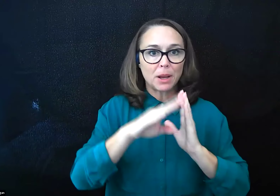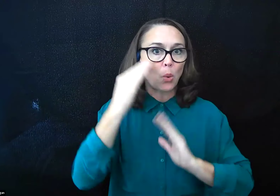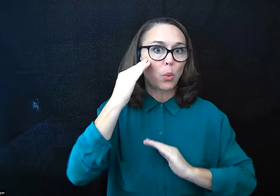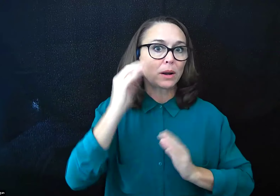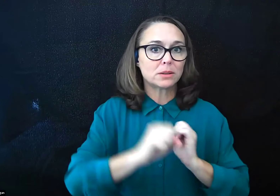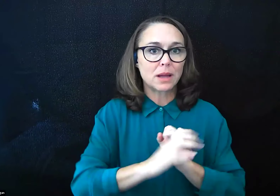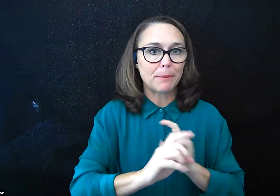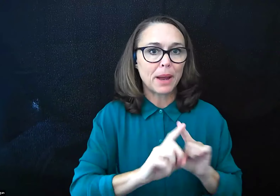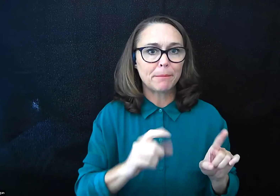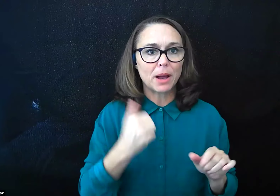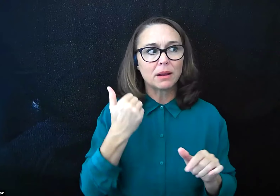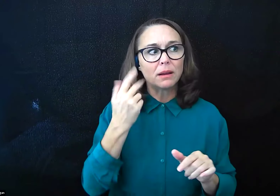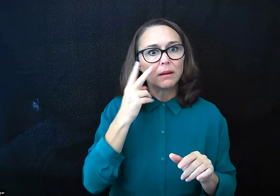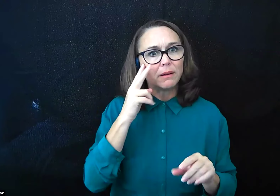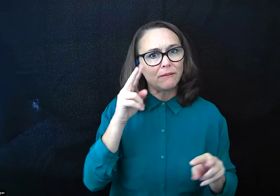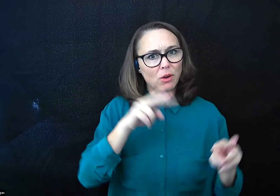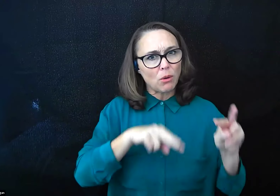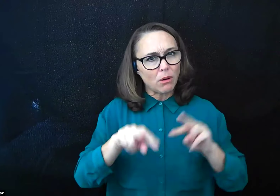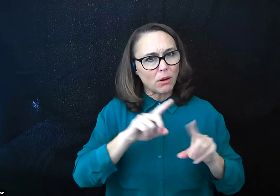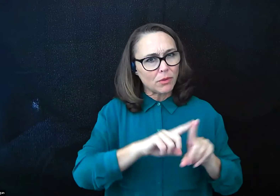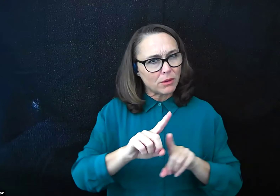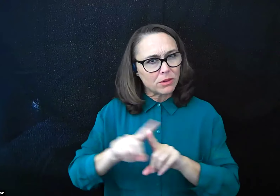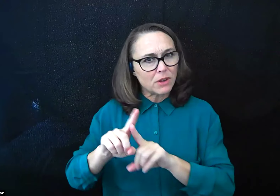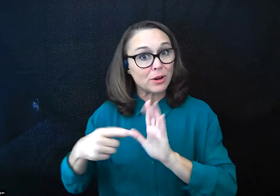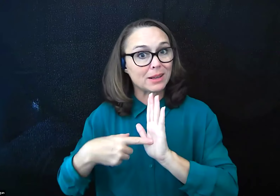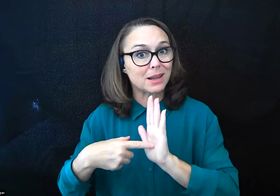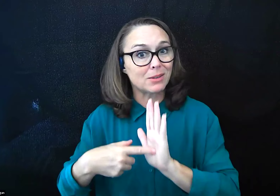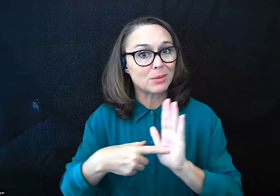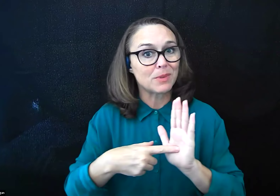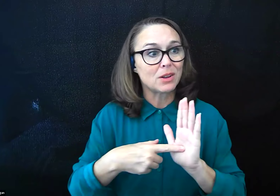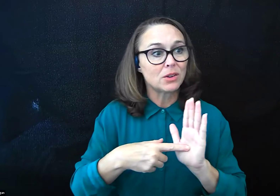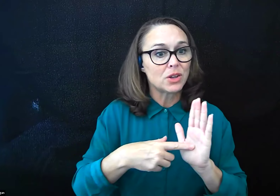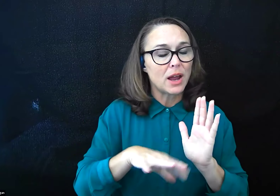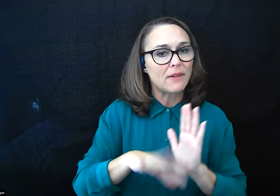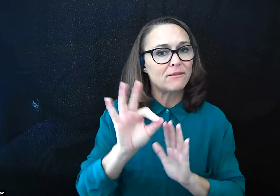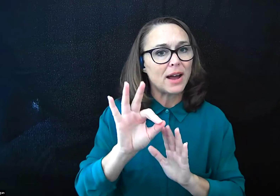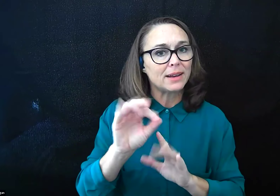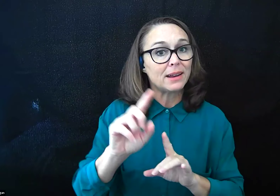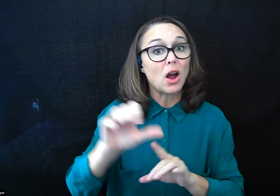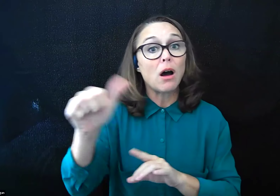the different types of examples that go with the strategies and approaches. Finding organizations,